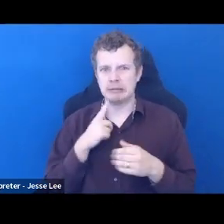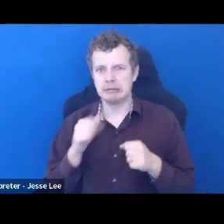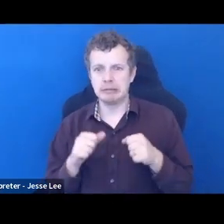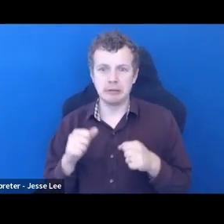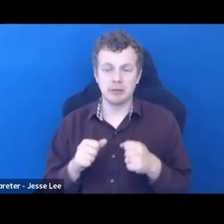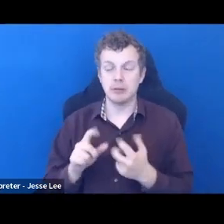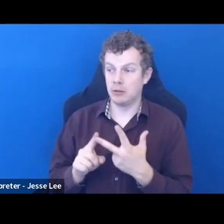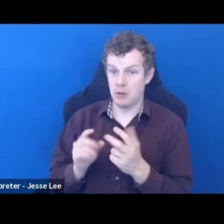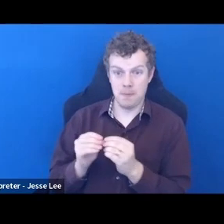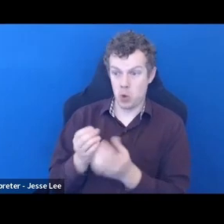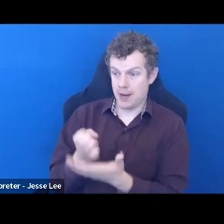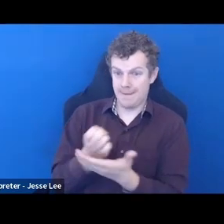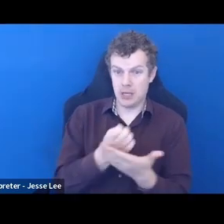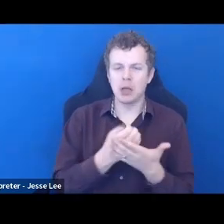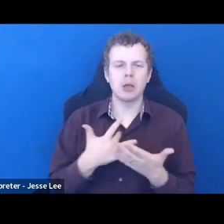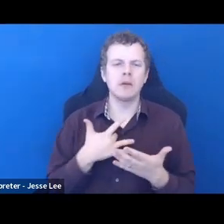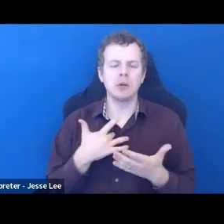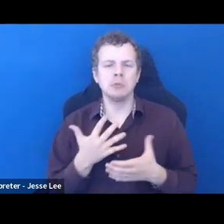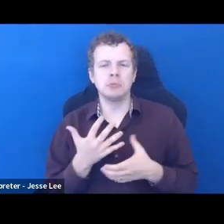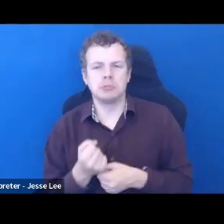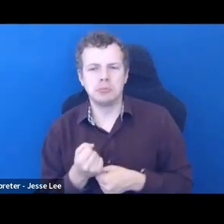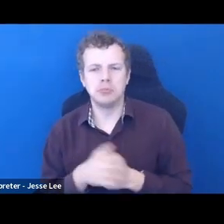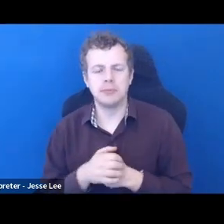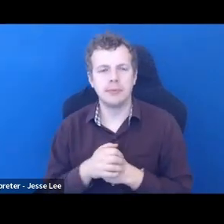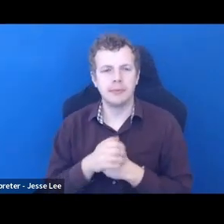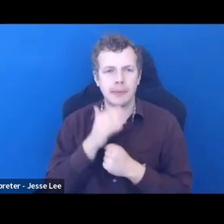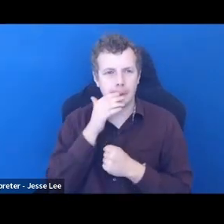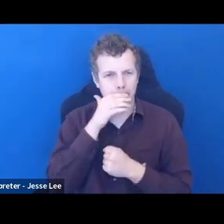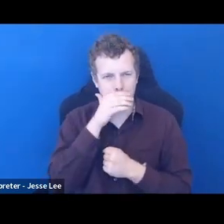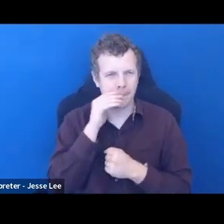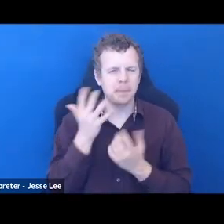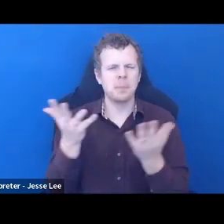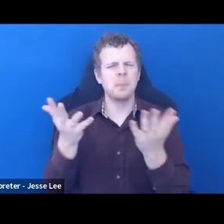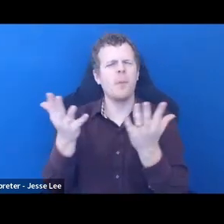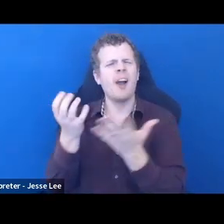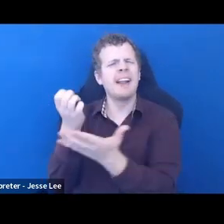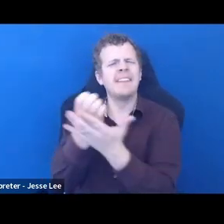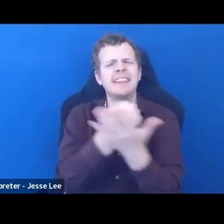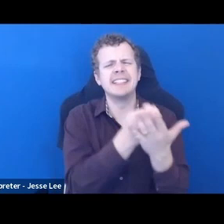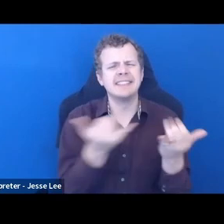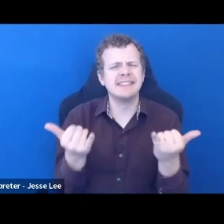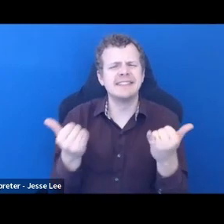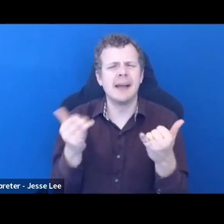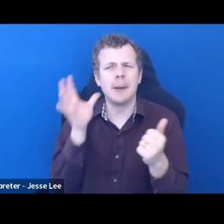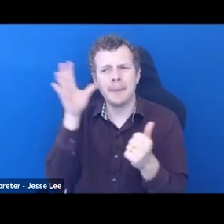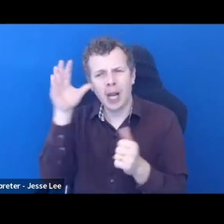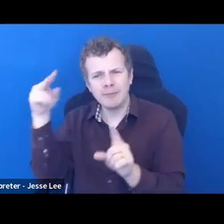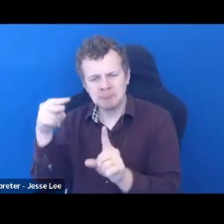So what is the available evidence that parents and clinicians cited?